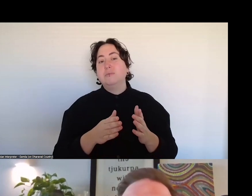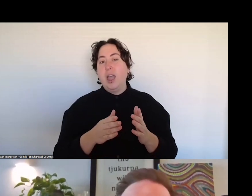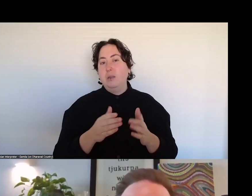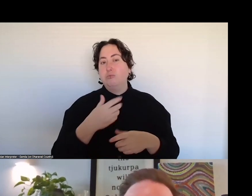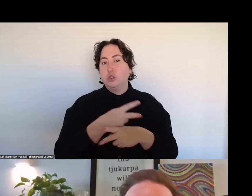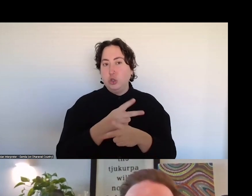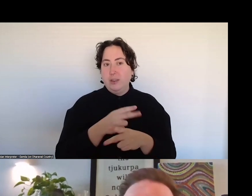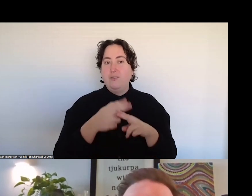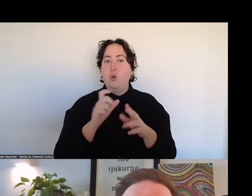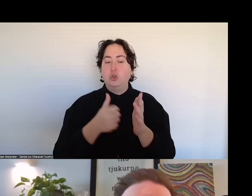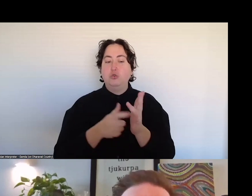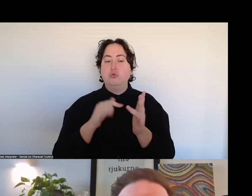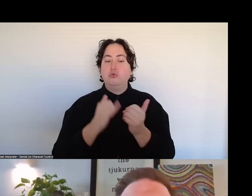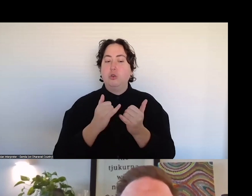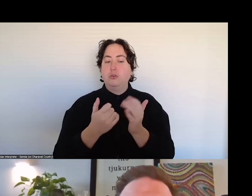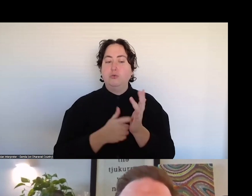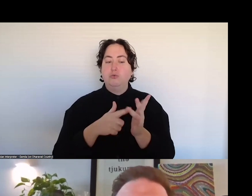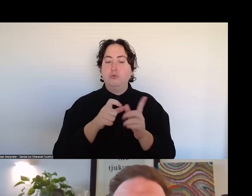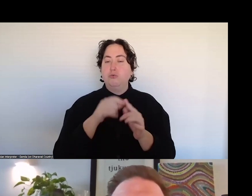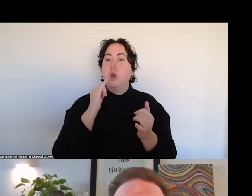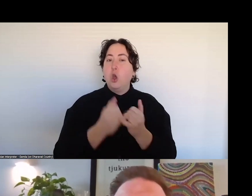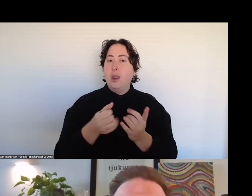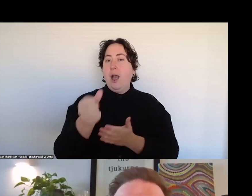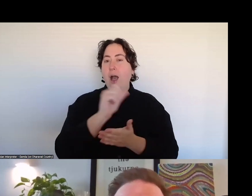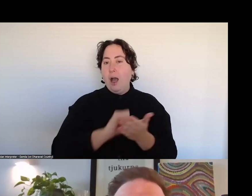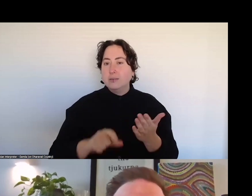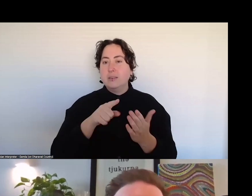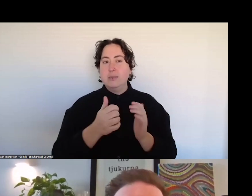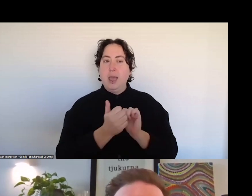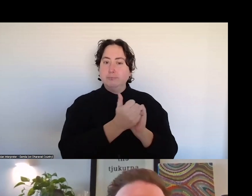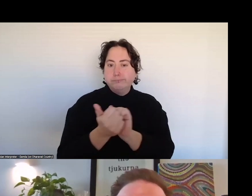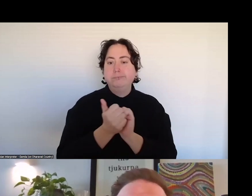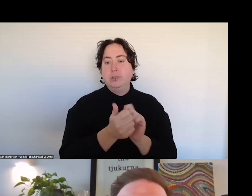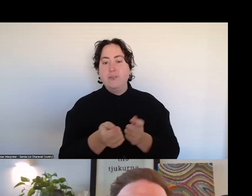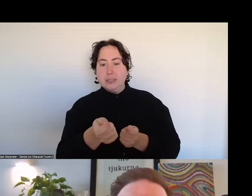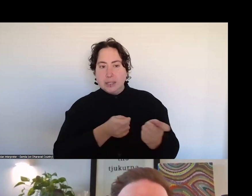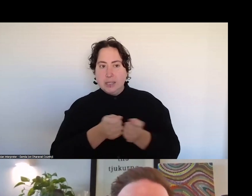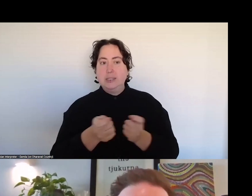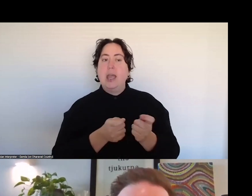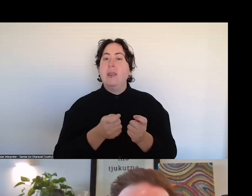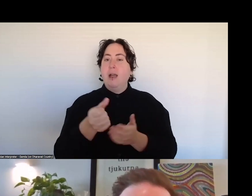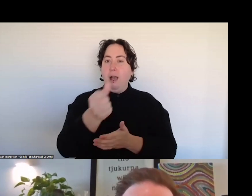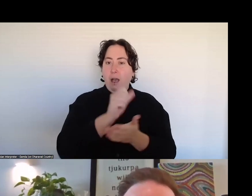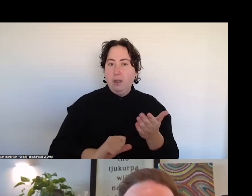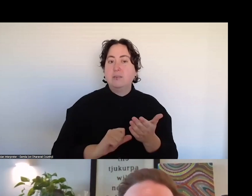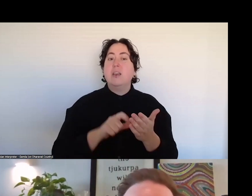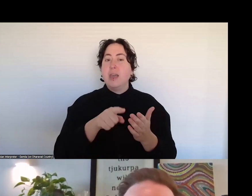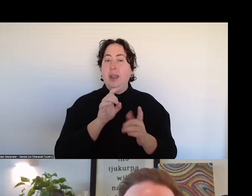a conduit broker and facilitator of contemporary arts practitioners and community engaged. They've